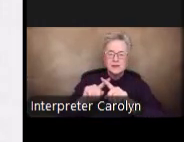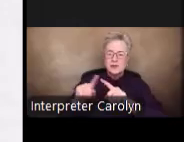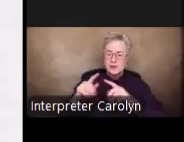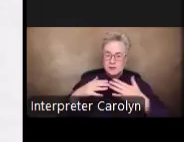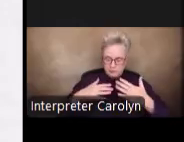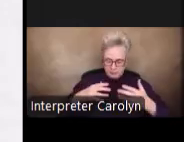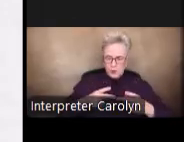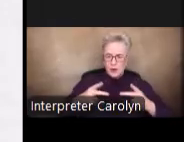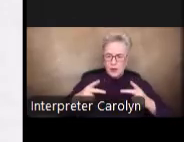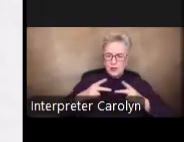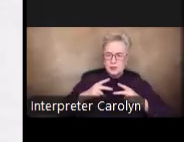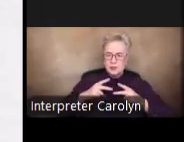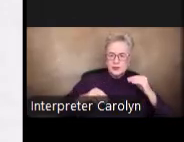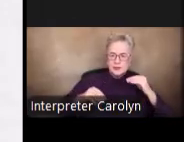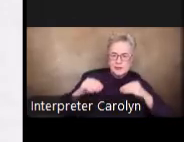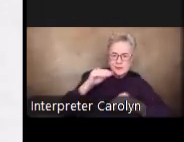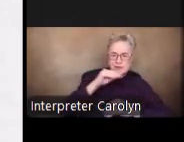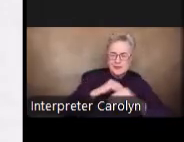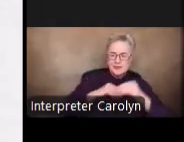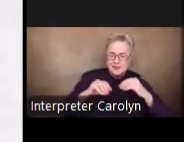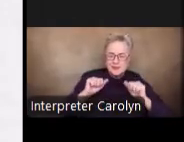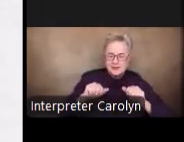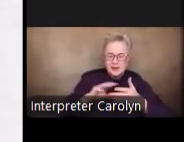transition smoothly between those motor patterns.